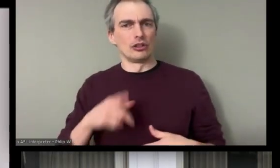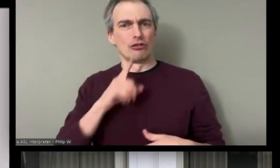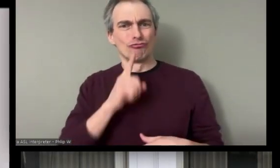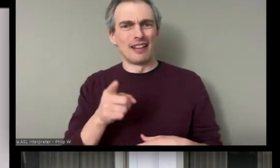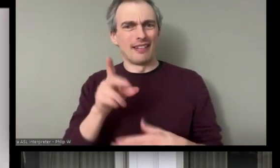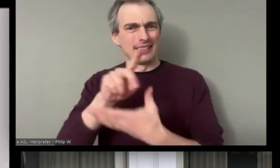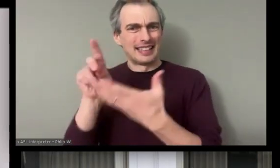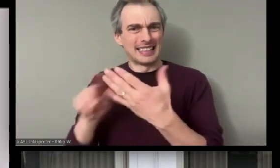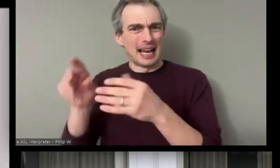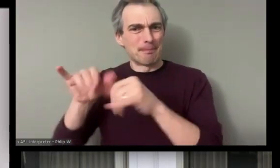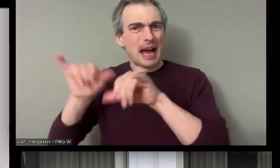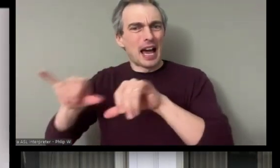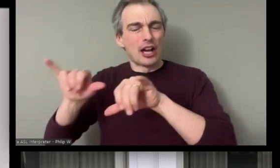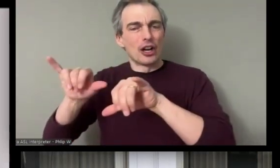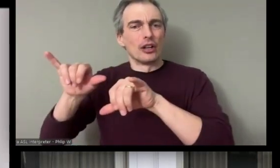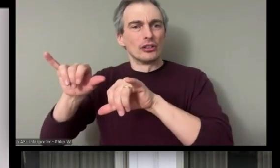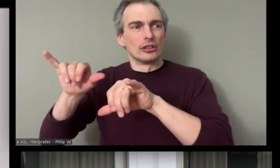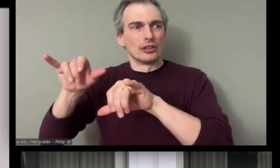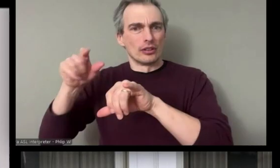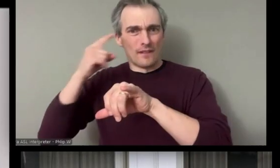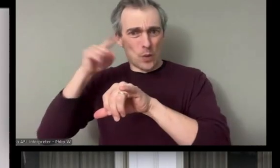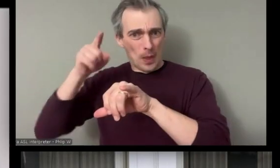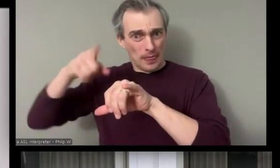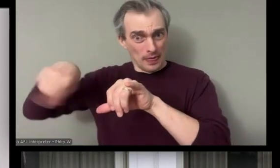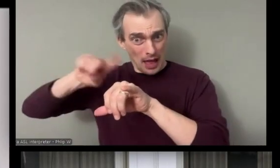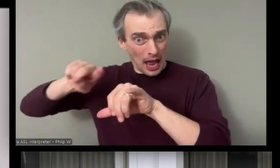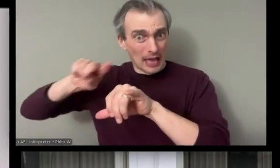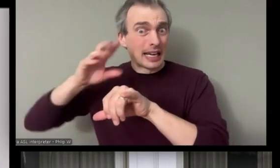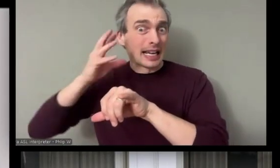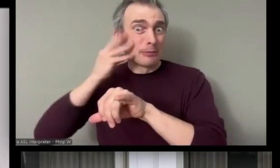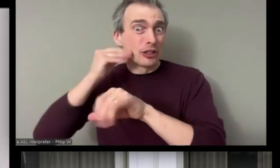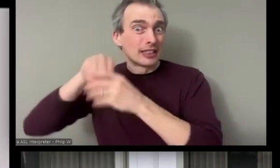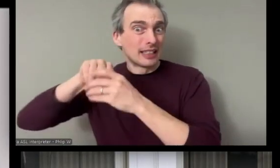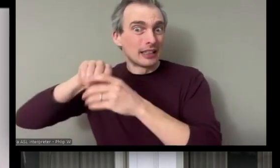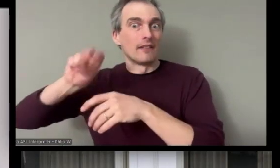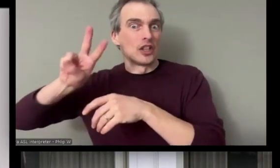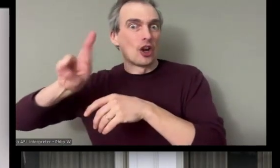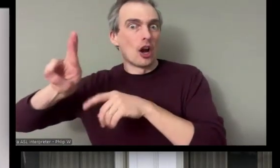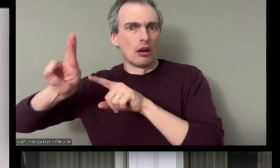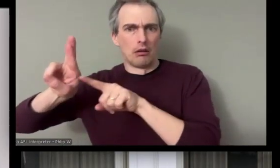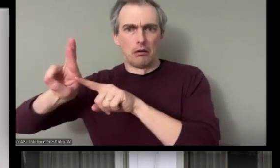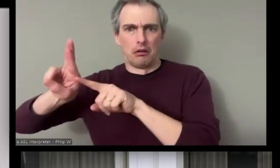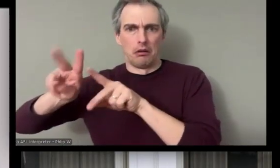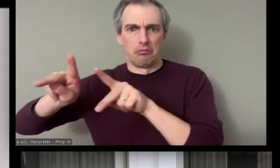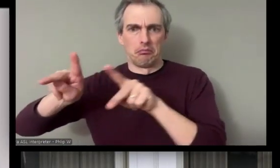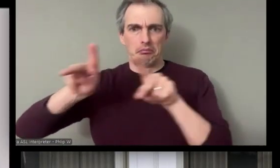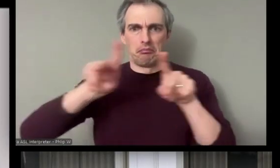with Disabilities Act requires for, like, physical interaction with kiosks,